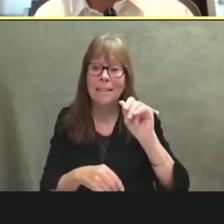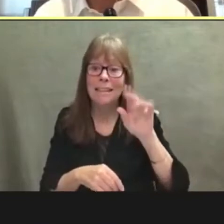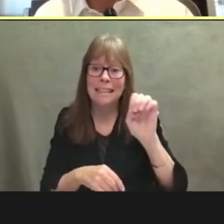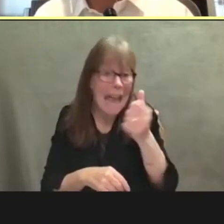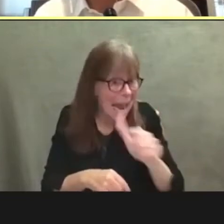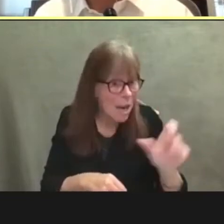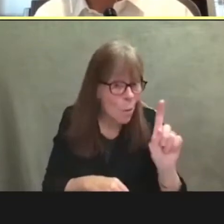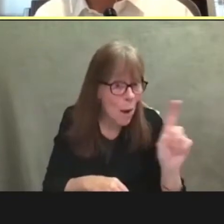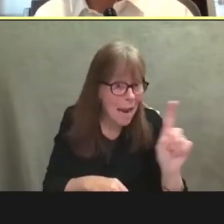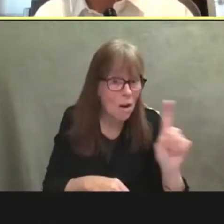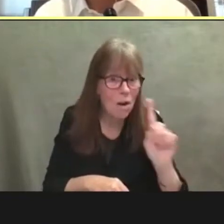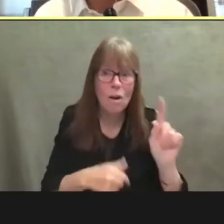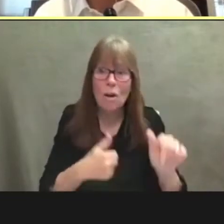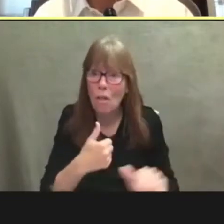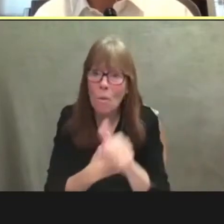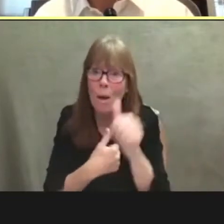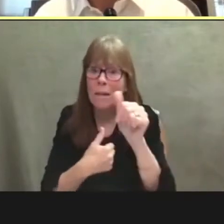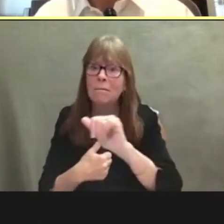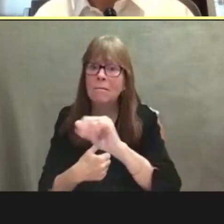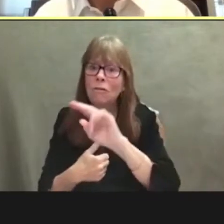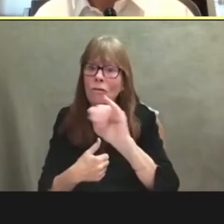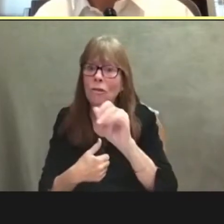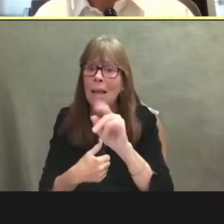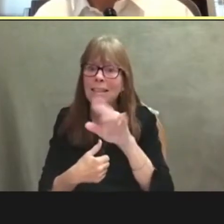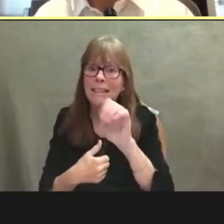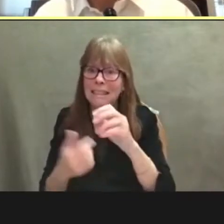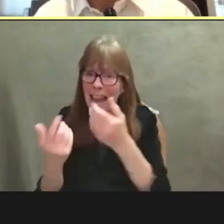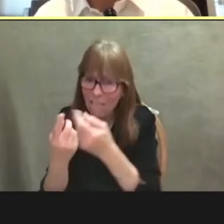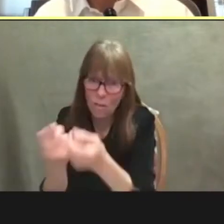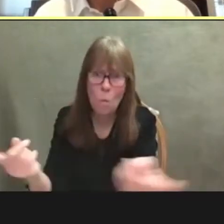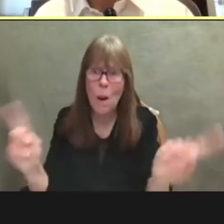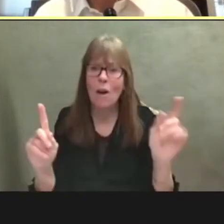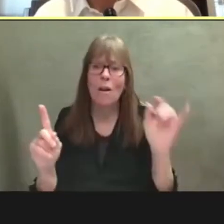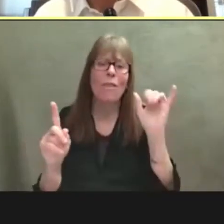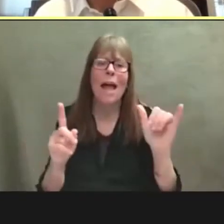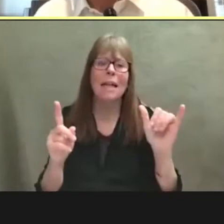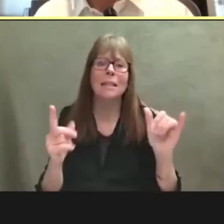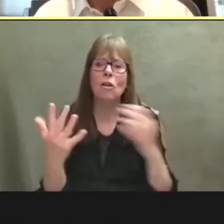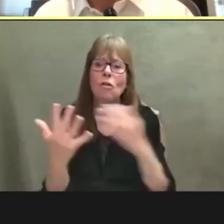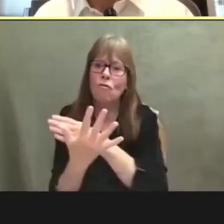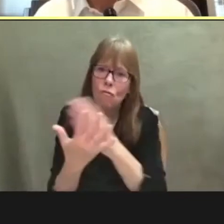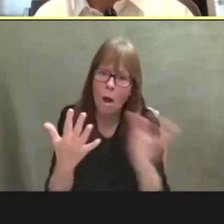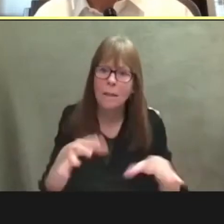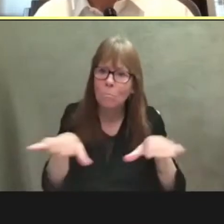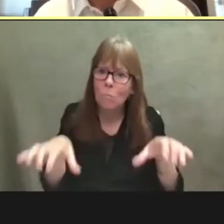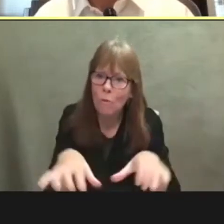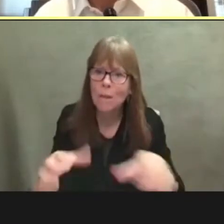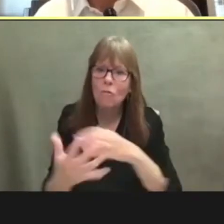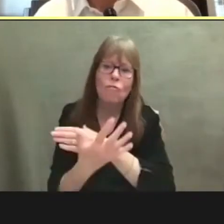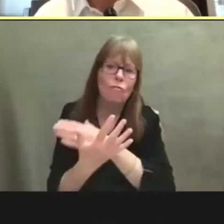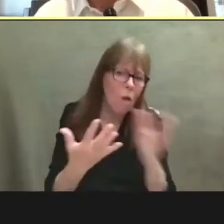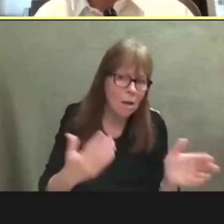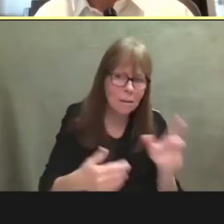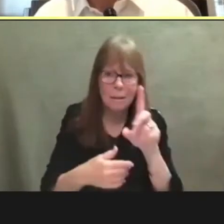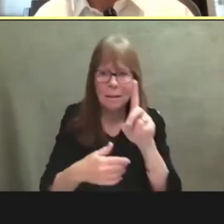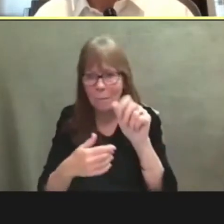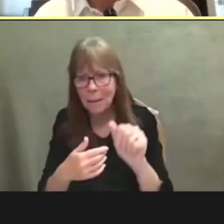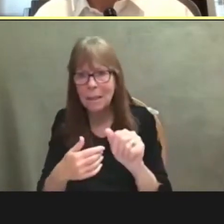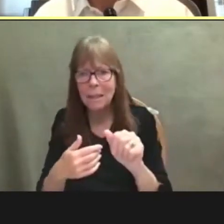Speaking to cross-movement organizing and cross-disability organizing, and showing up for each other.